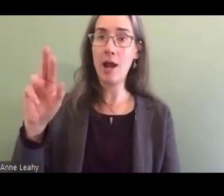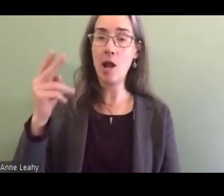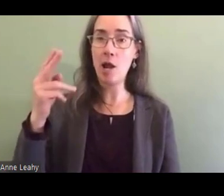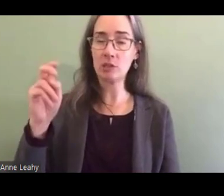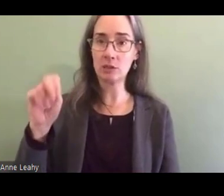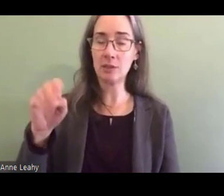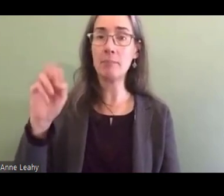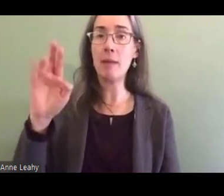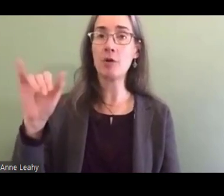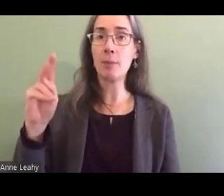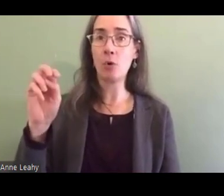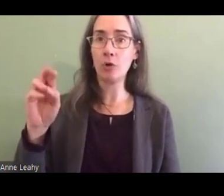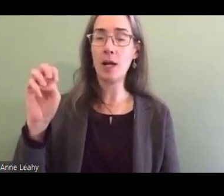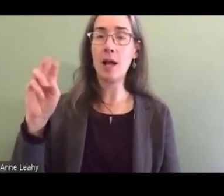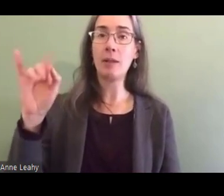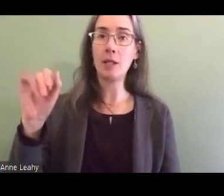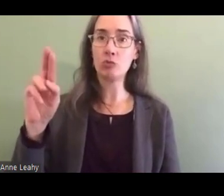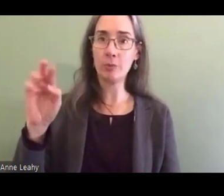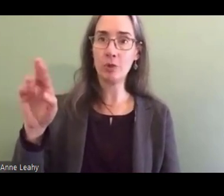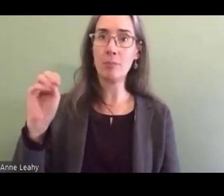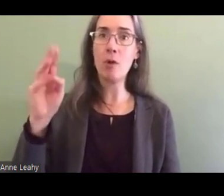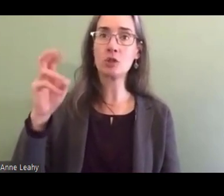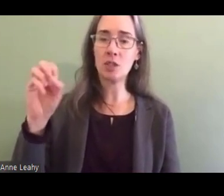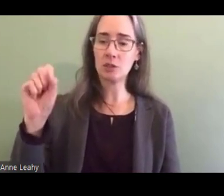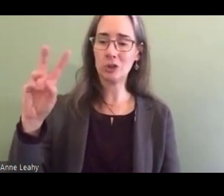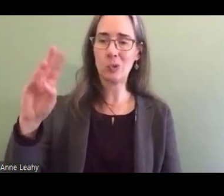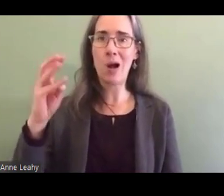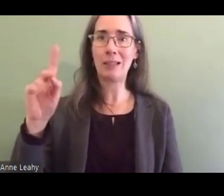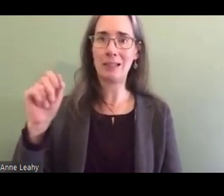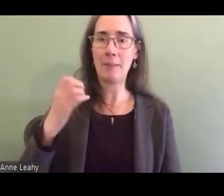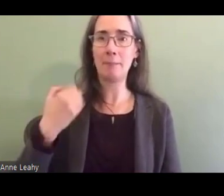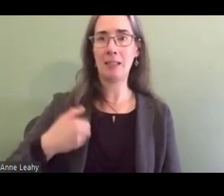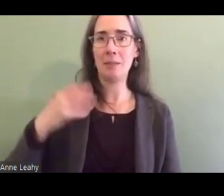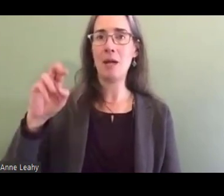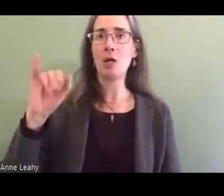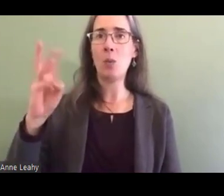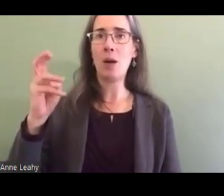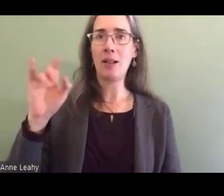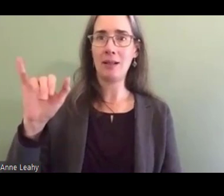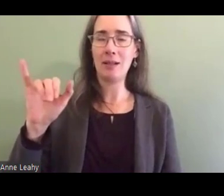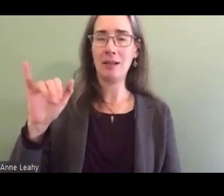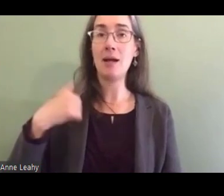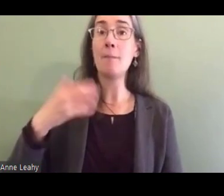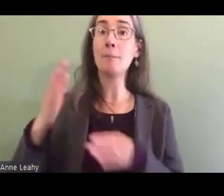And me, I'm Barry Whaley. Our music is from 4 Wheel City the Movement for Improvement.